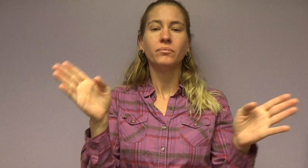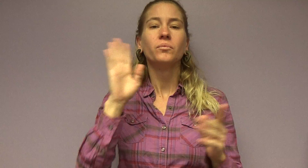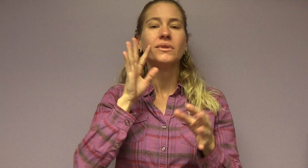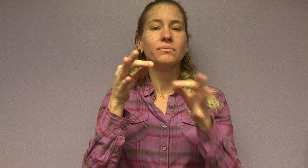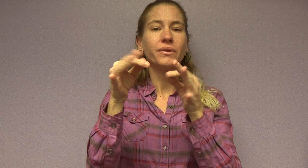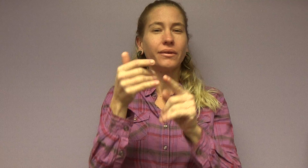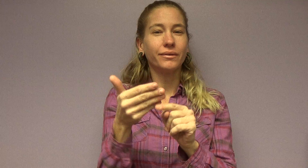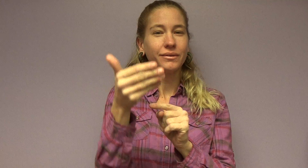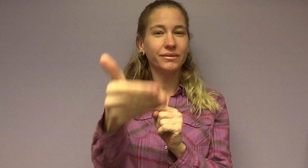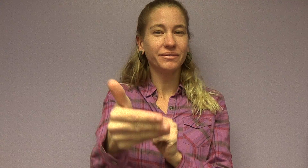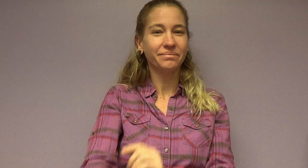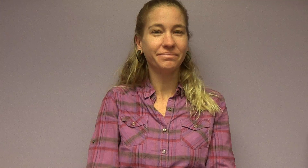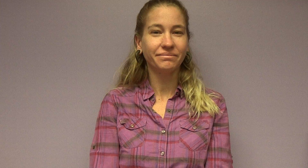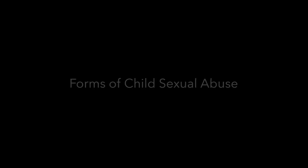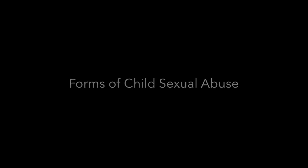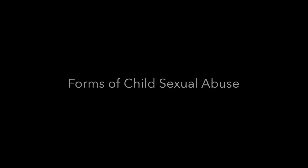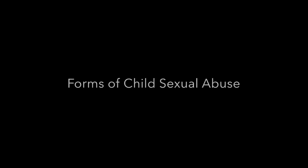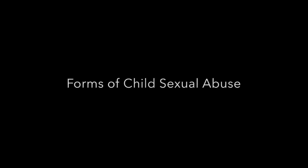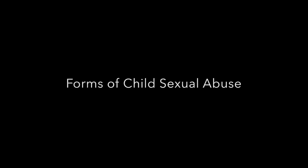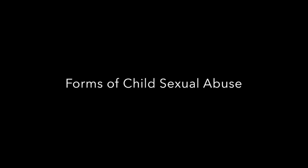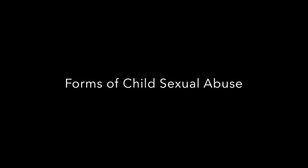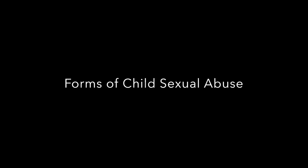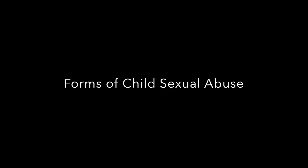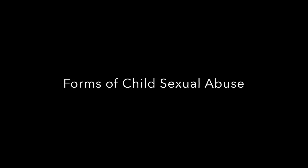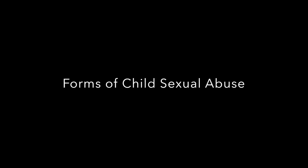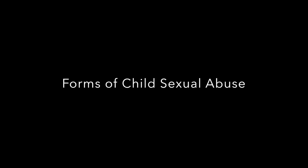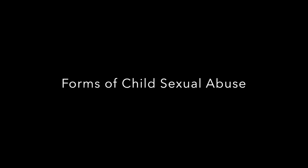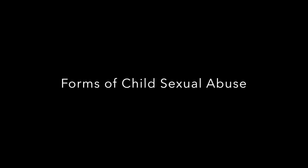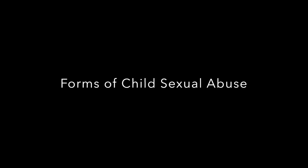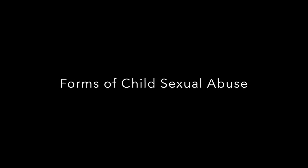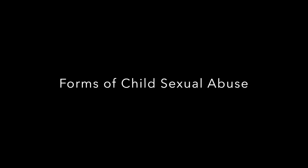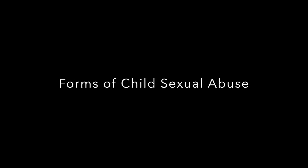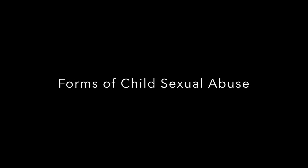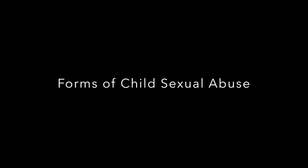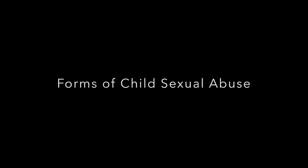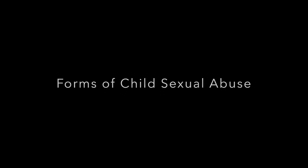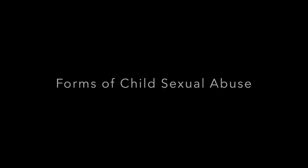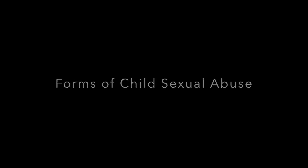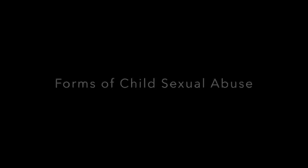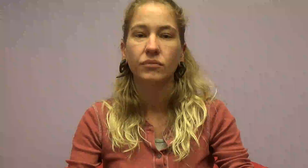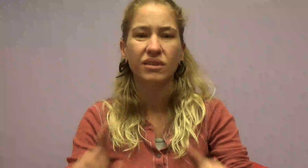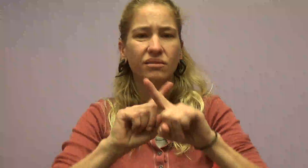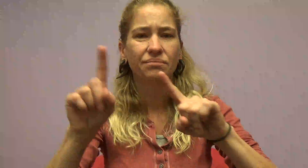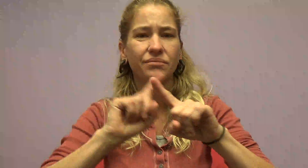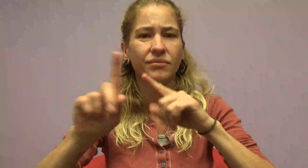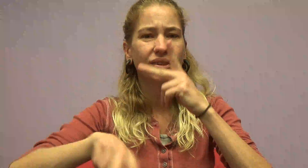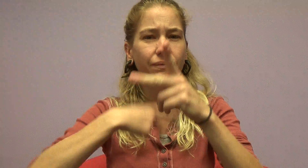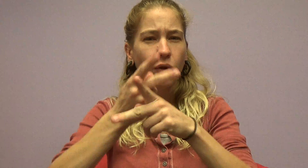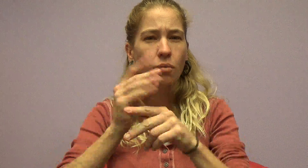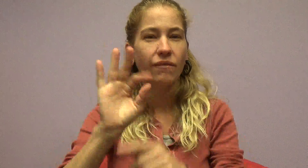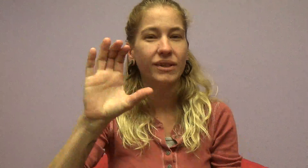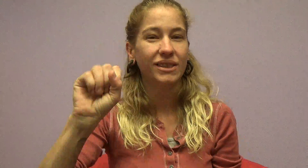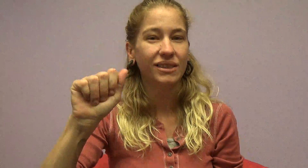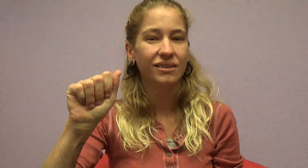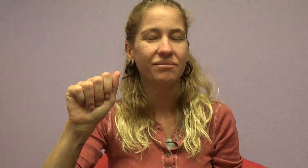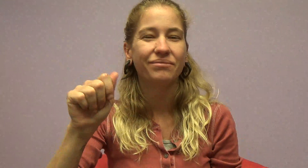I will explain more about that next. Forms of Child Sexual Abuse Different forms of CSA